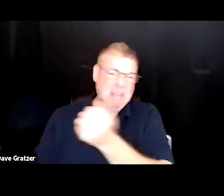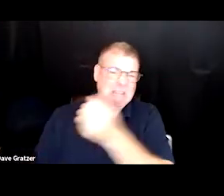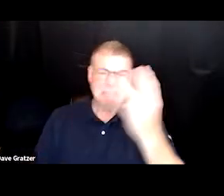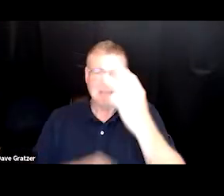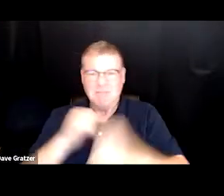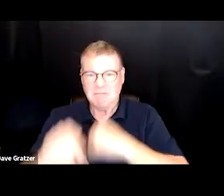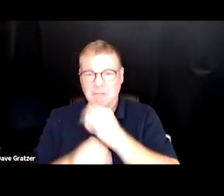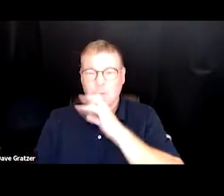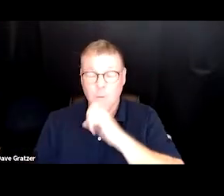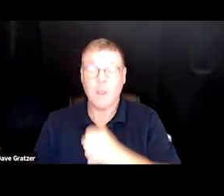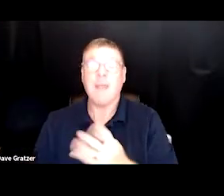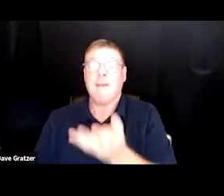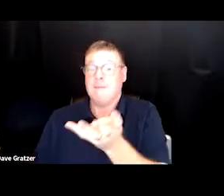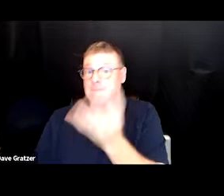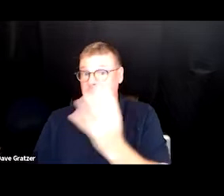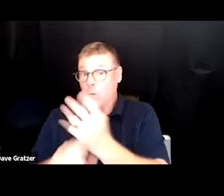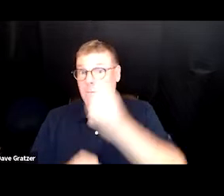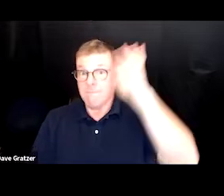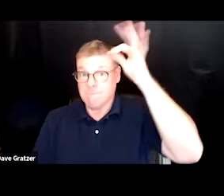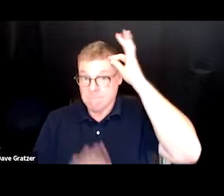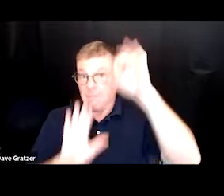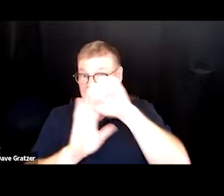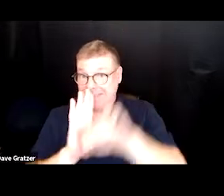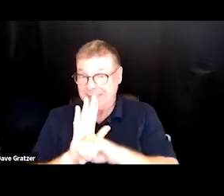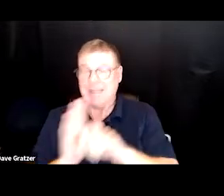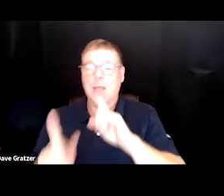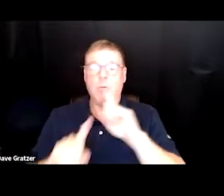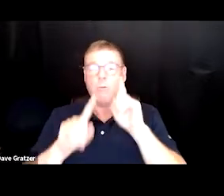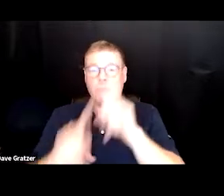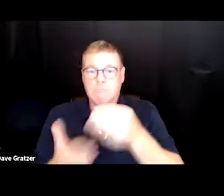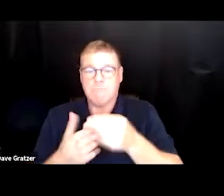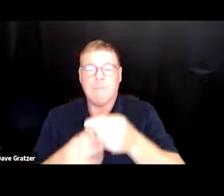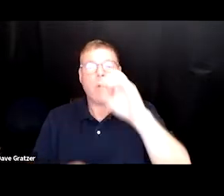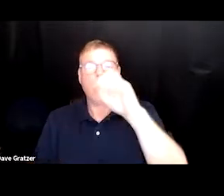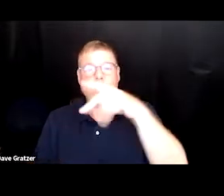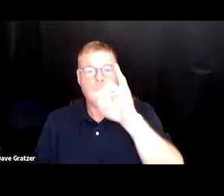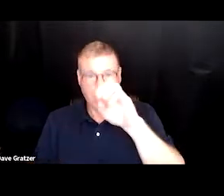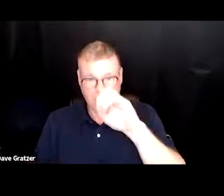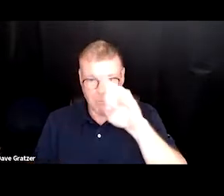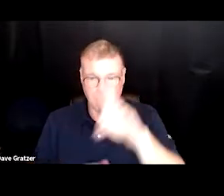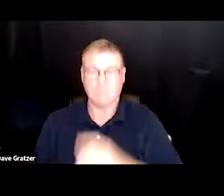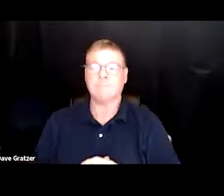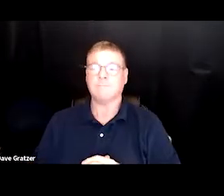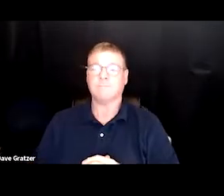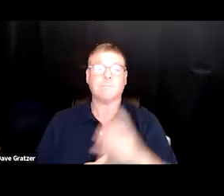Four jails are receiving federal state opioid response dollars, SOR for short. And that funding